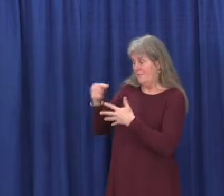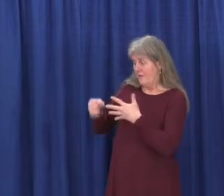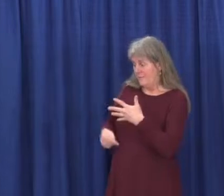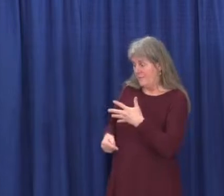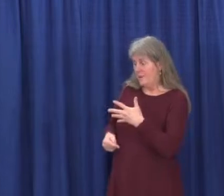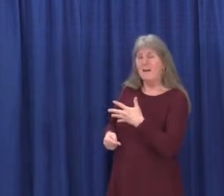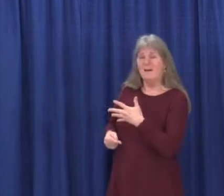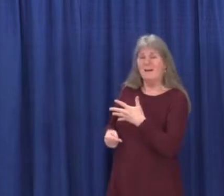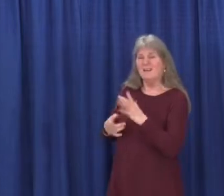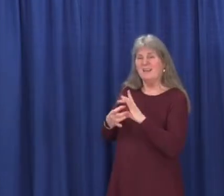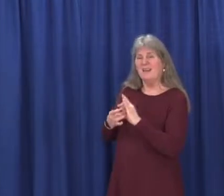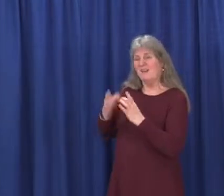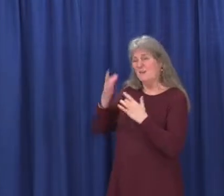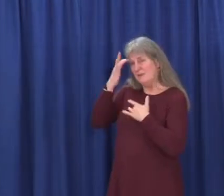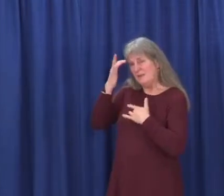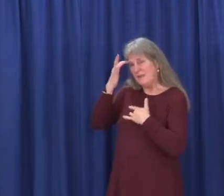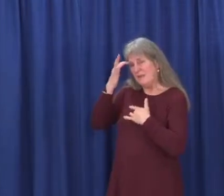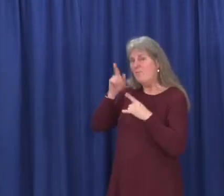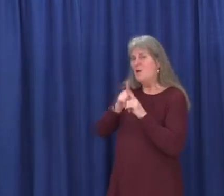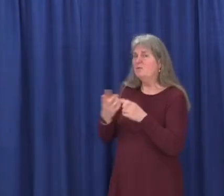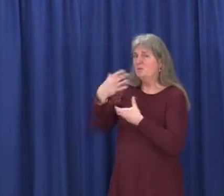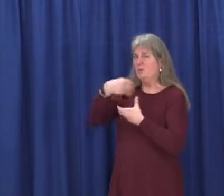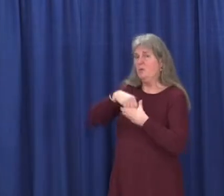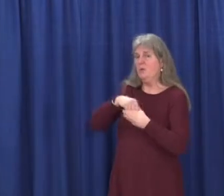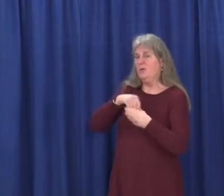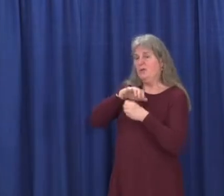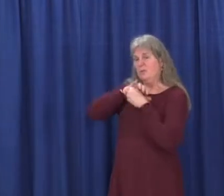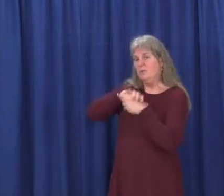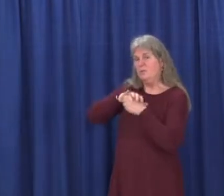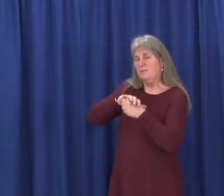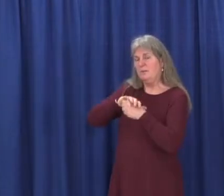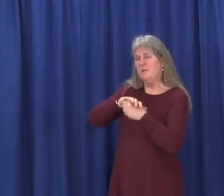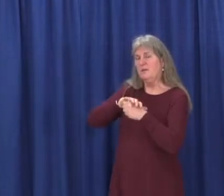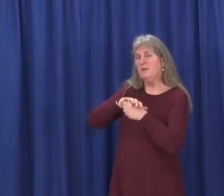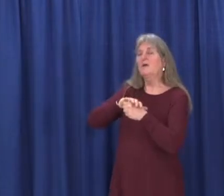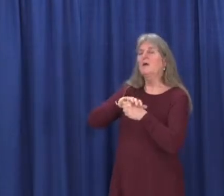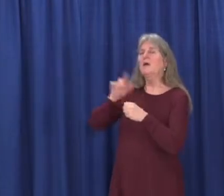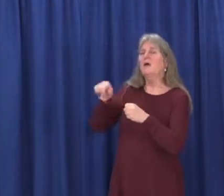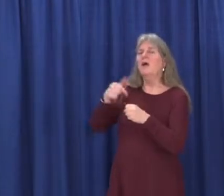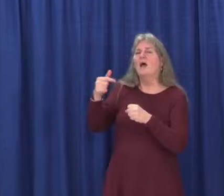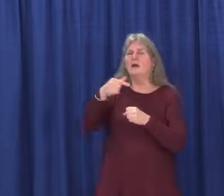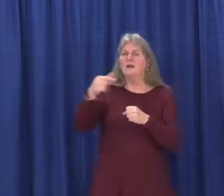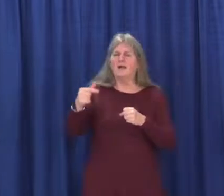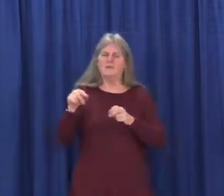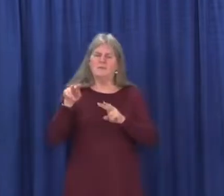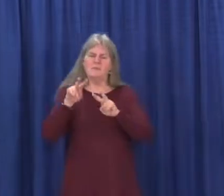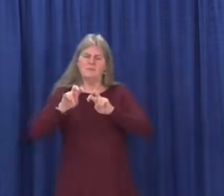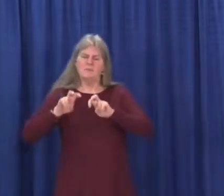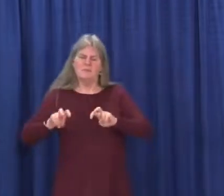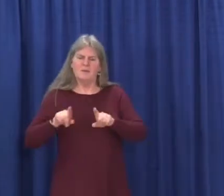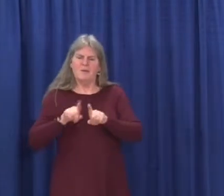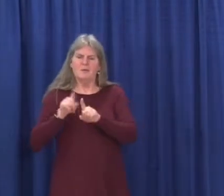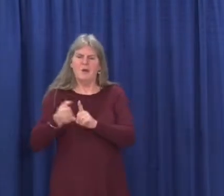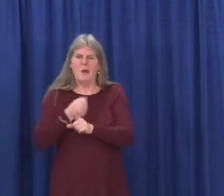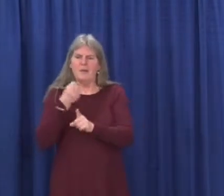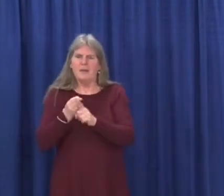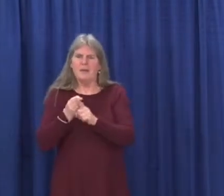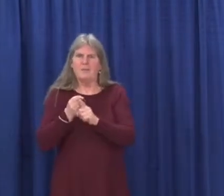However, they do take into account the strain. And government looks at the other factors, the other ways that society is being impacted,